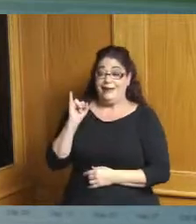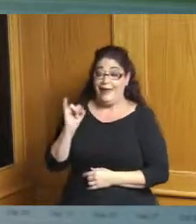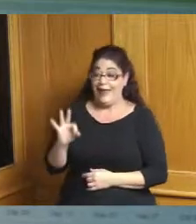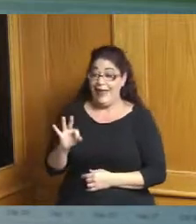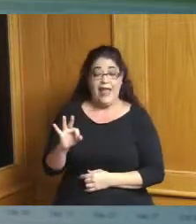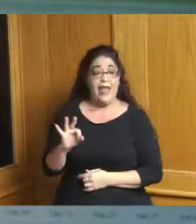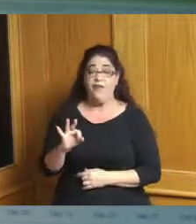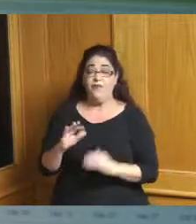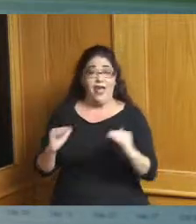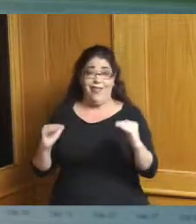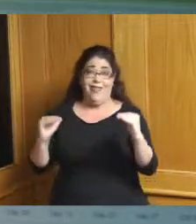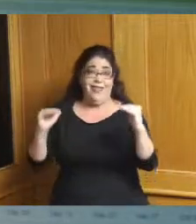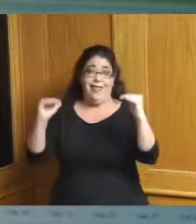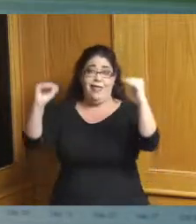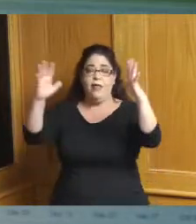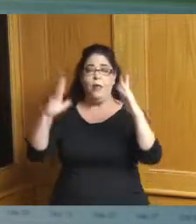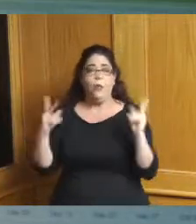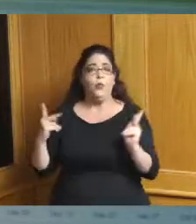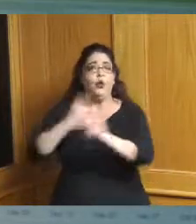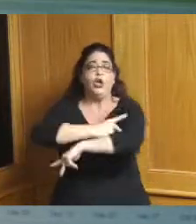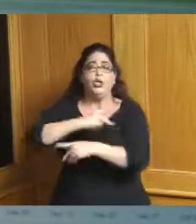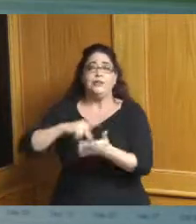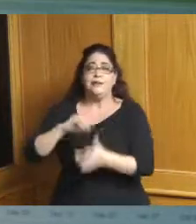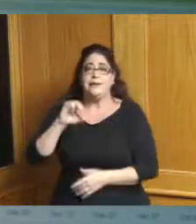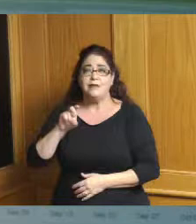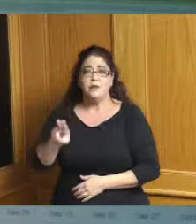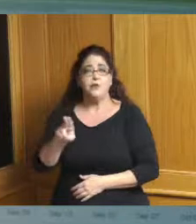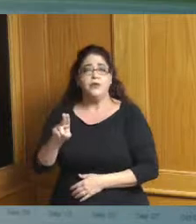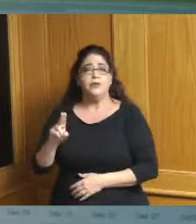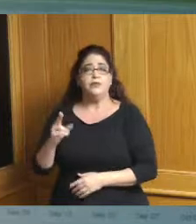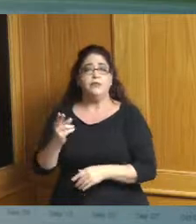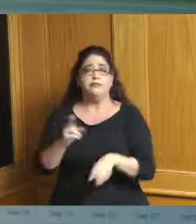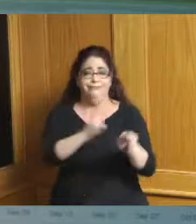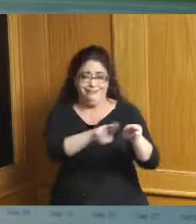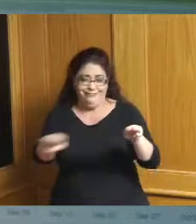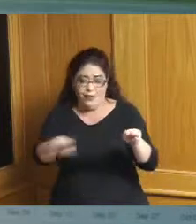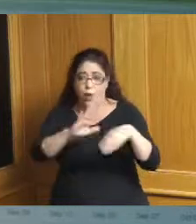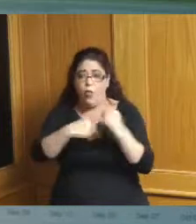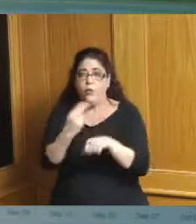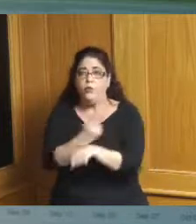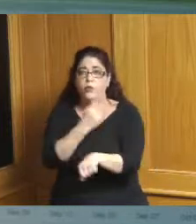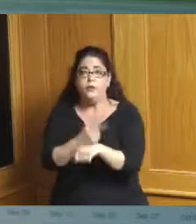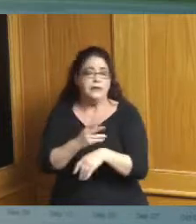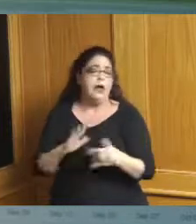going up with no end in sight so certainly we're heading in the the right direction although slow